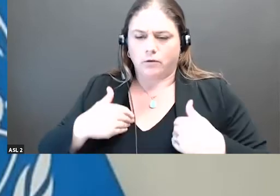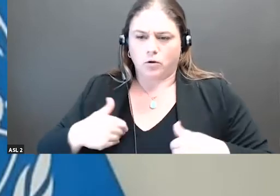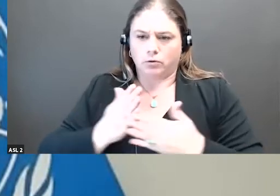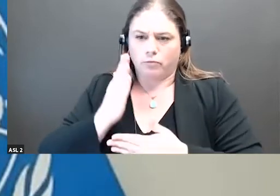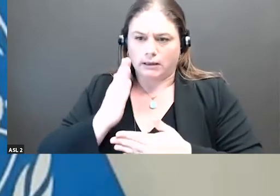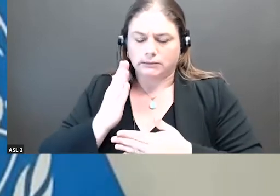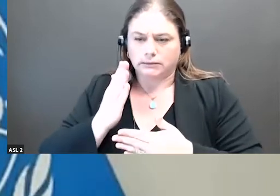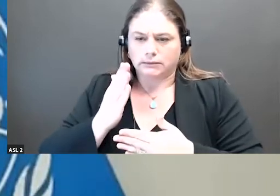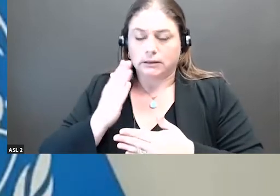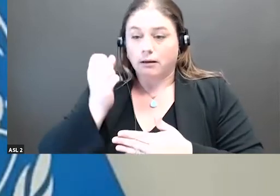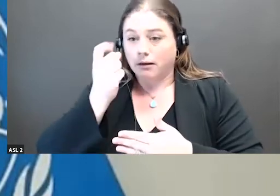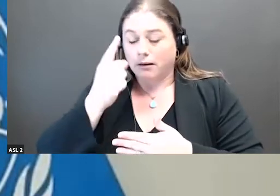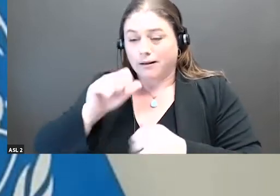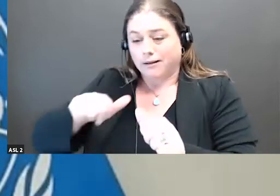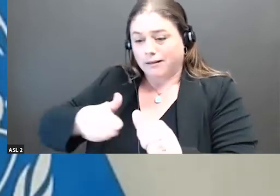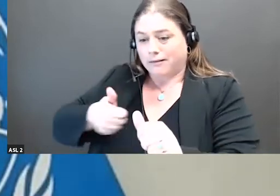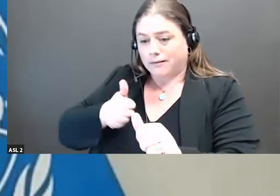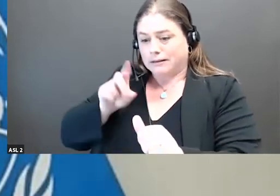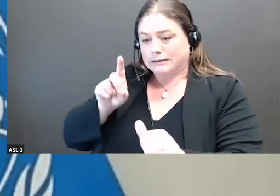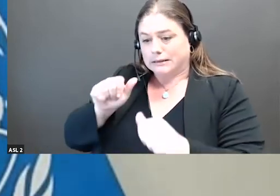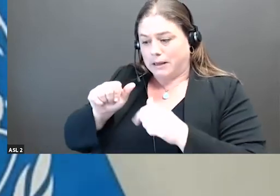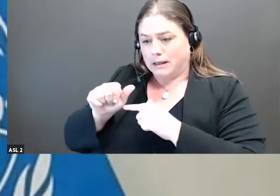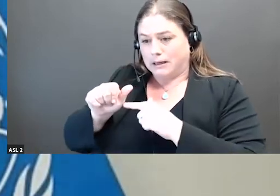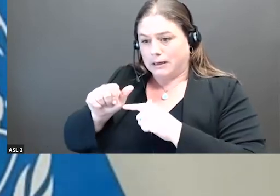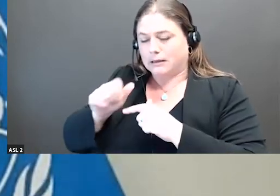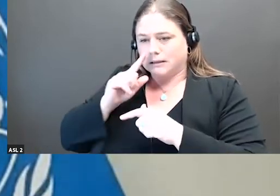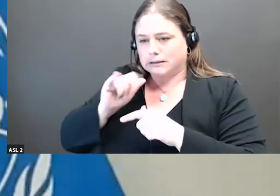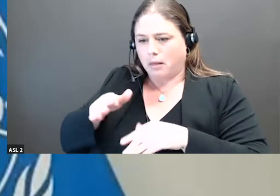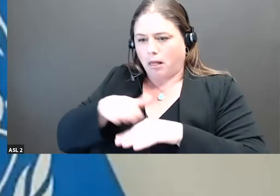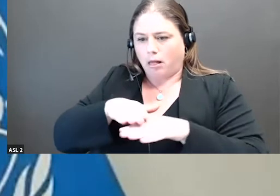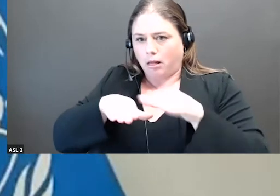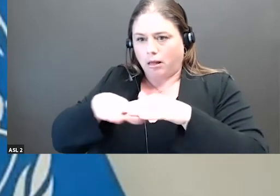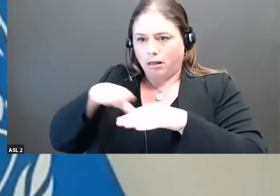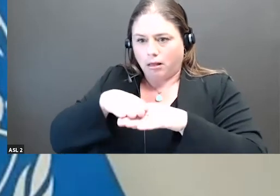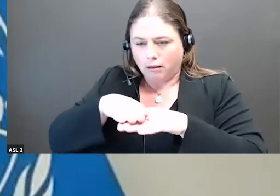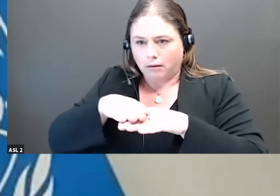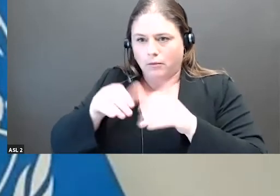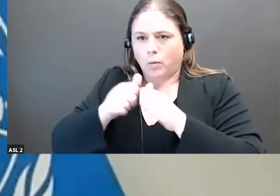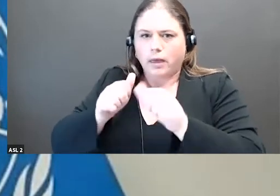one intersecting factor with other forms of discrimination, marginalization and exclusion.